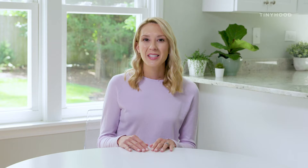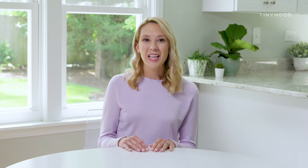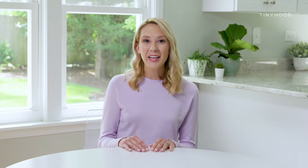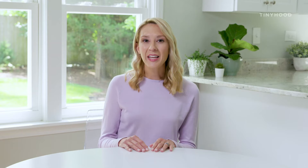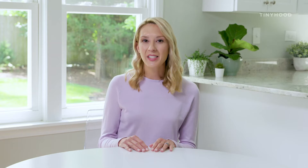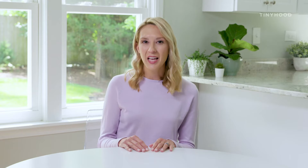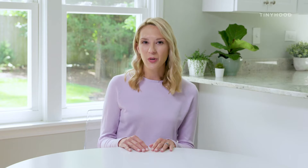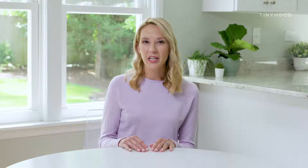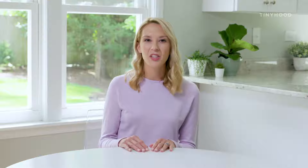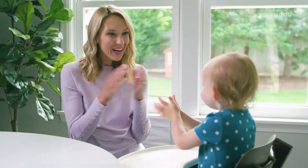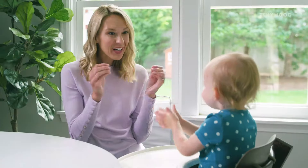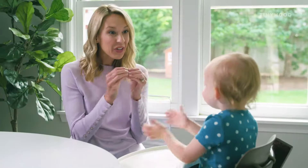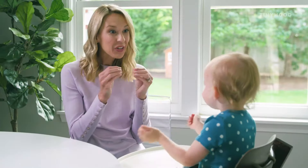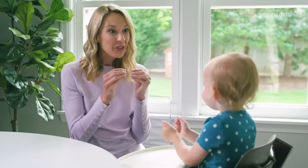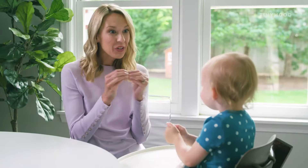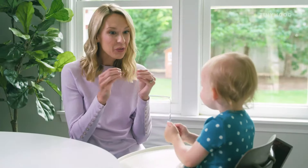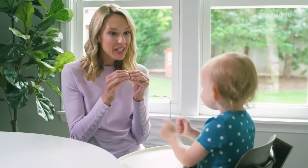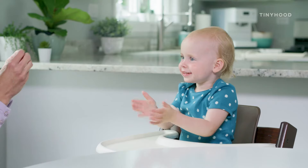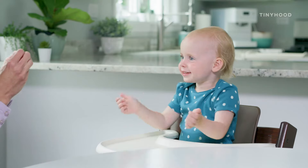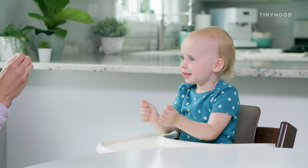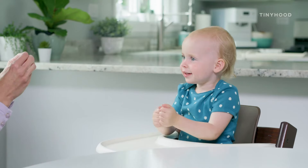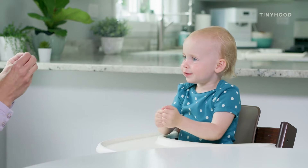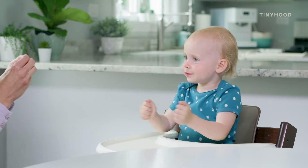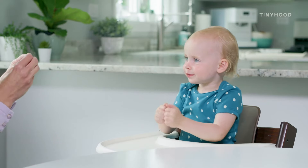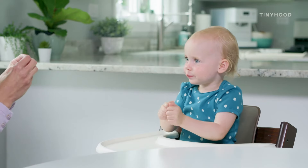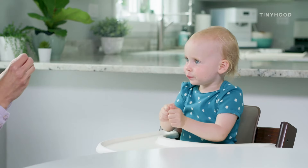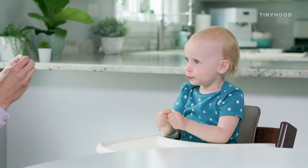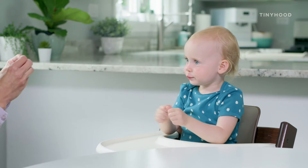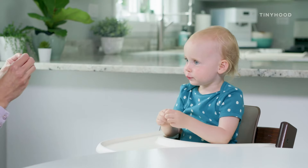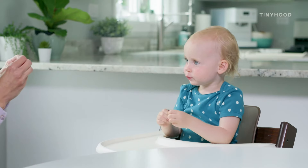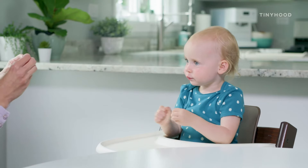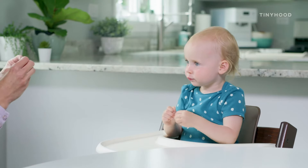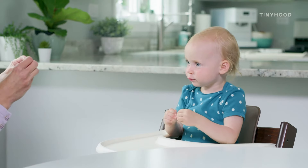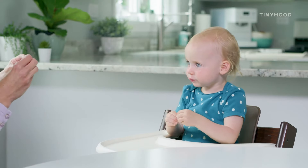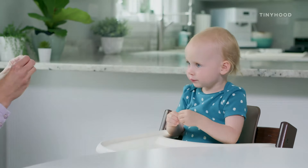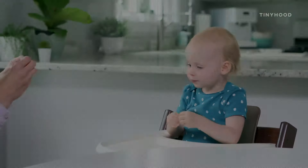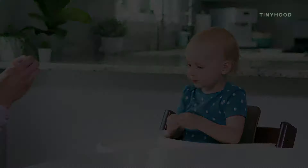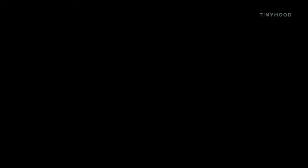Signing accelerates the learning process and facilitates better communication all around.